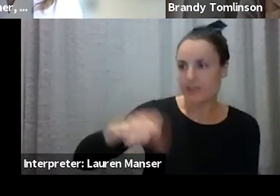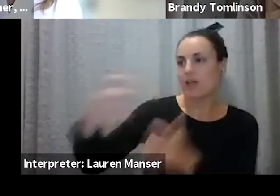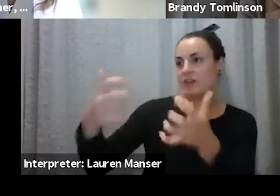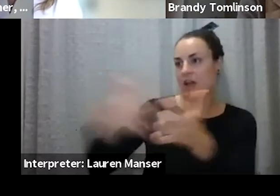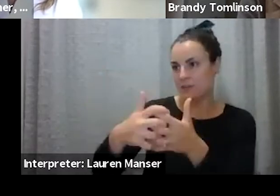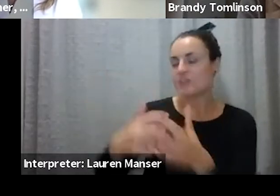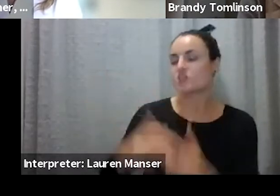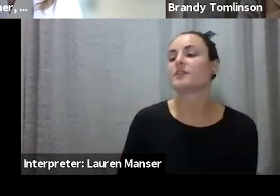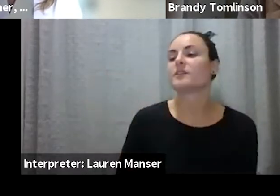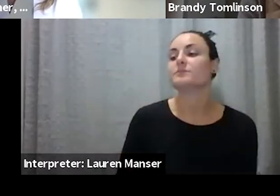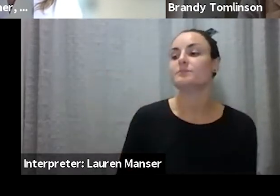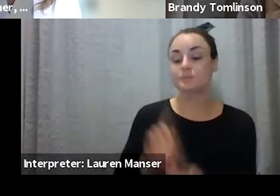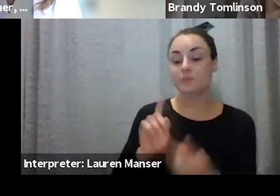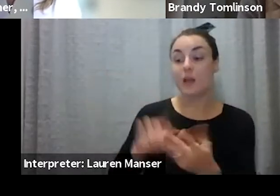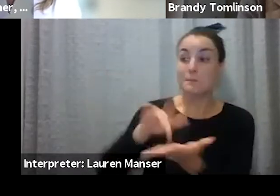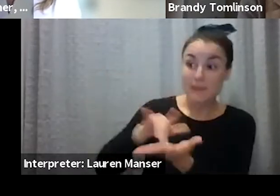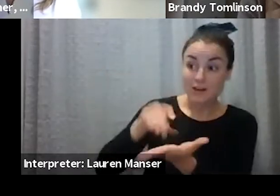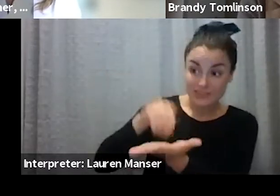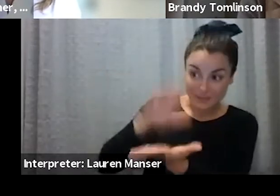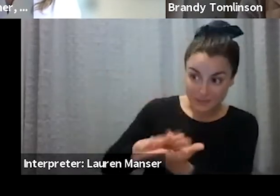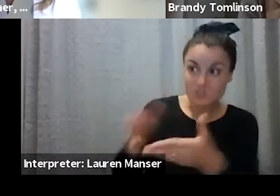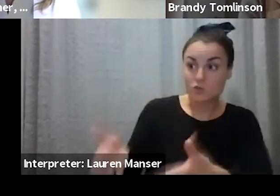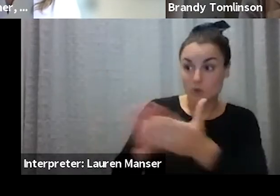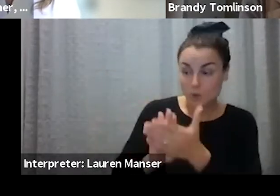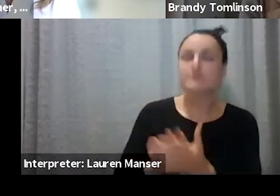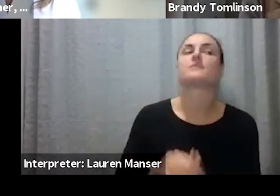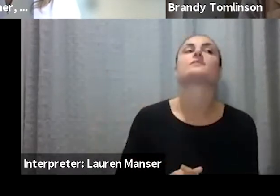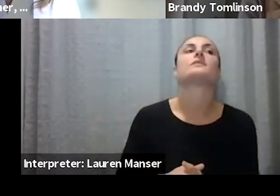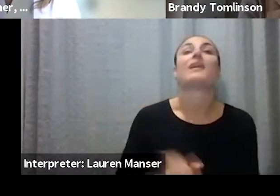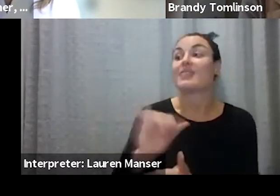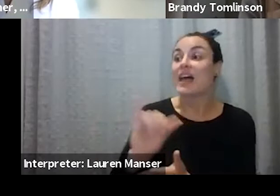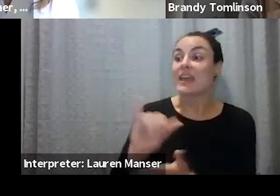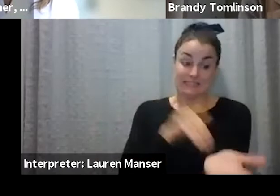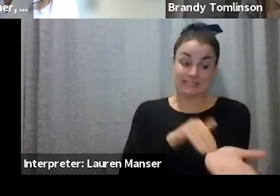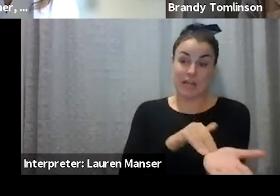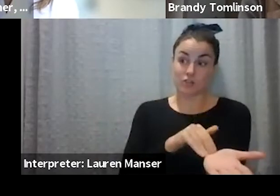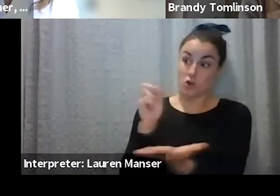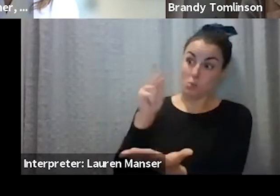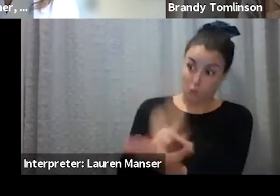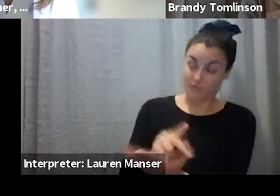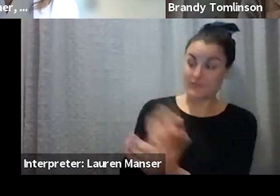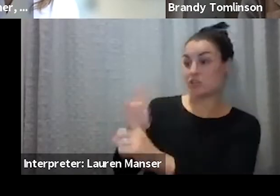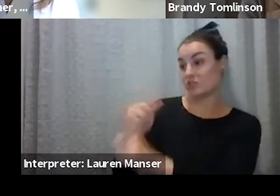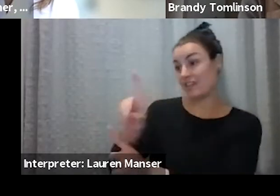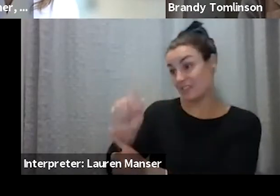such as a letter from your provider stating that you have a disability and that you're in need of a reasonable accommodation.